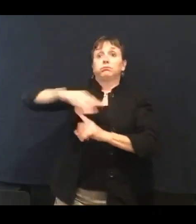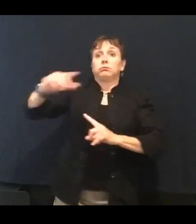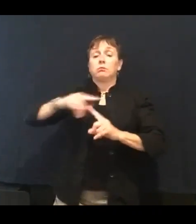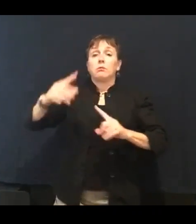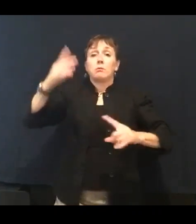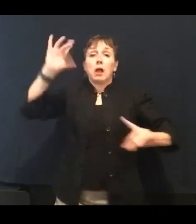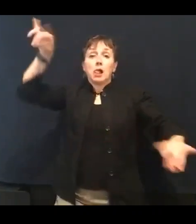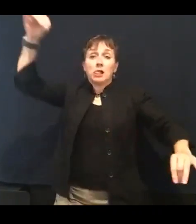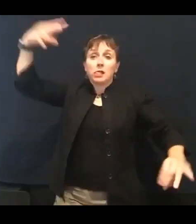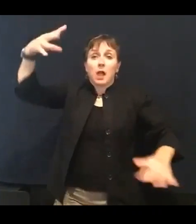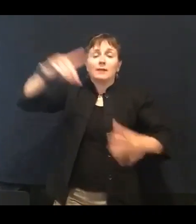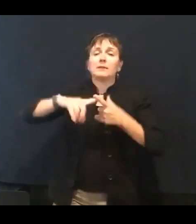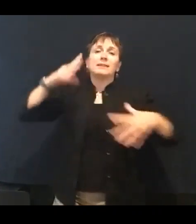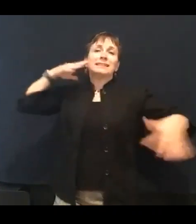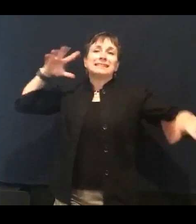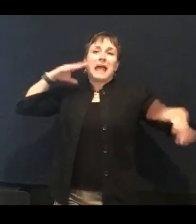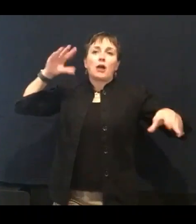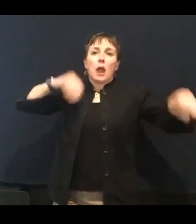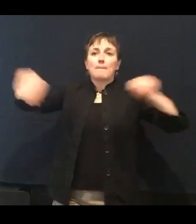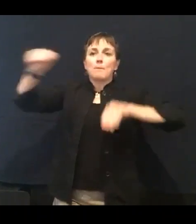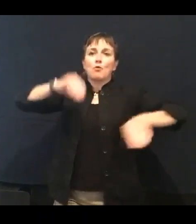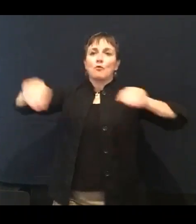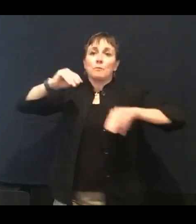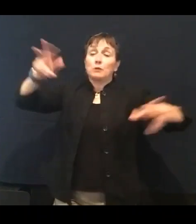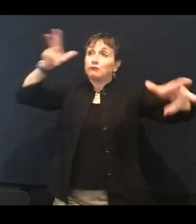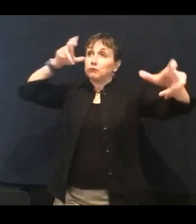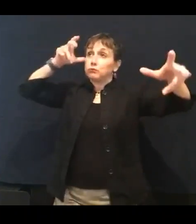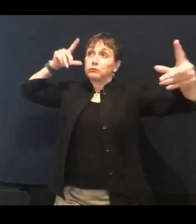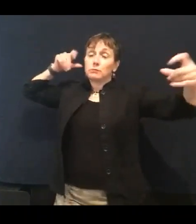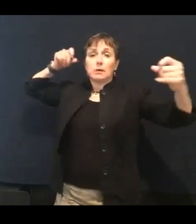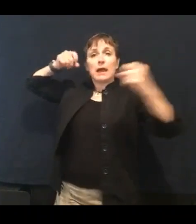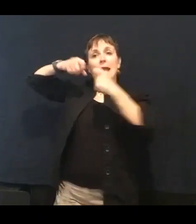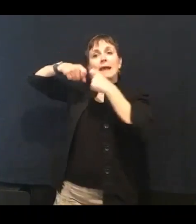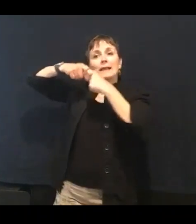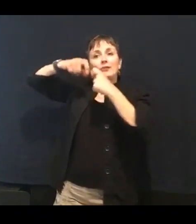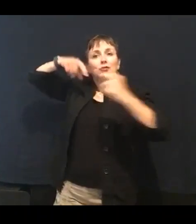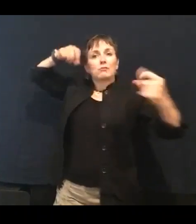these signals into electrical impulses which are then transmitted to the brain, allowing